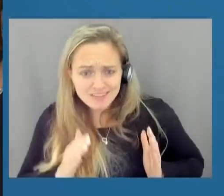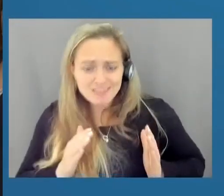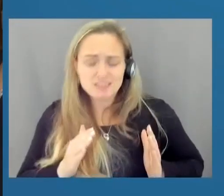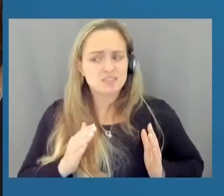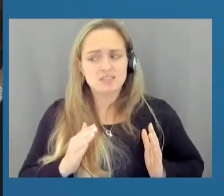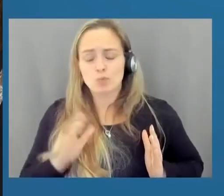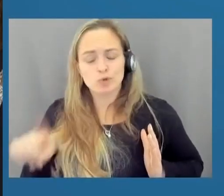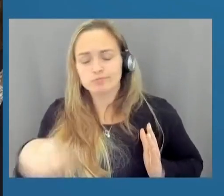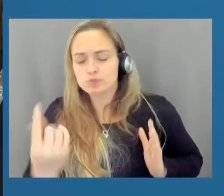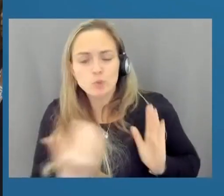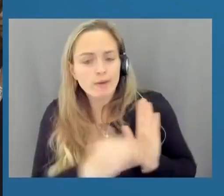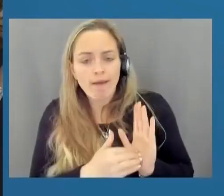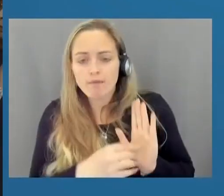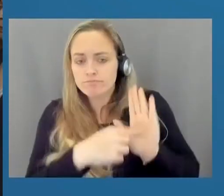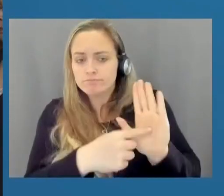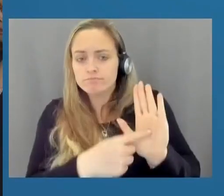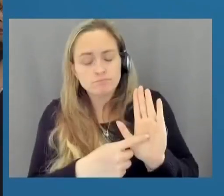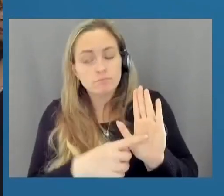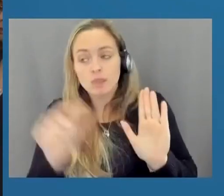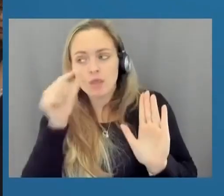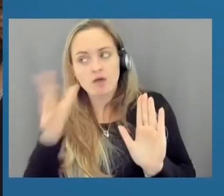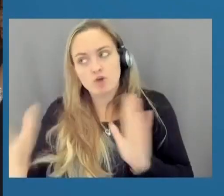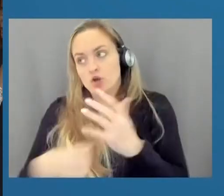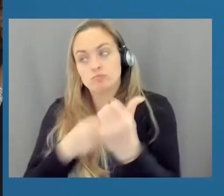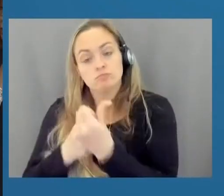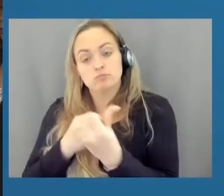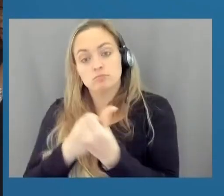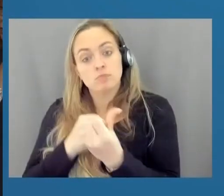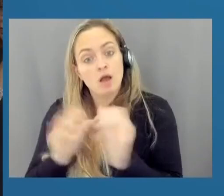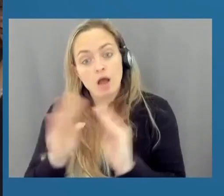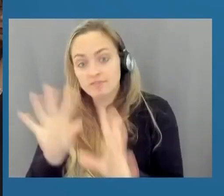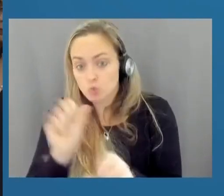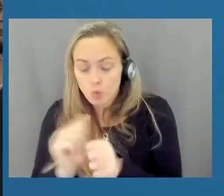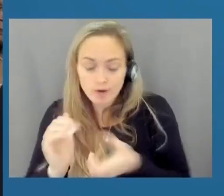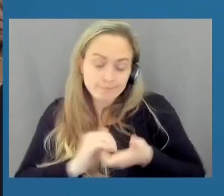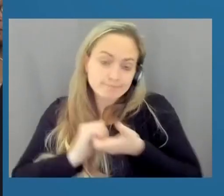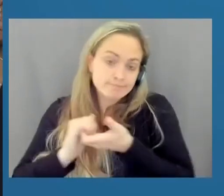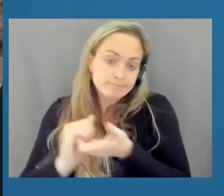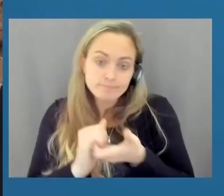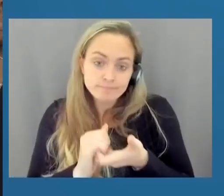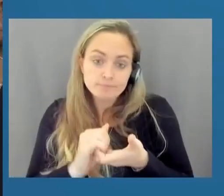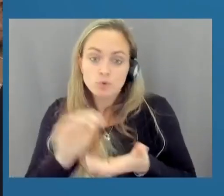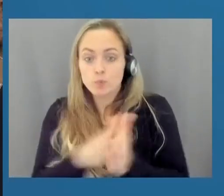The governor deserves a tremendous amount of credit she's obviously working with us to try and close out the budget these days but